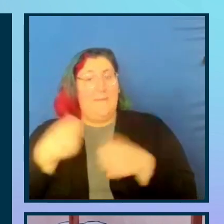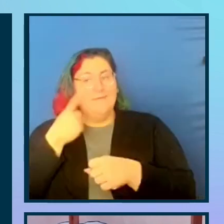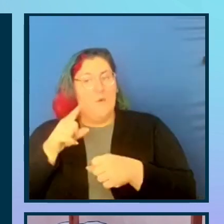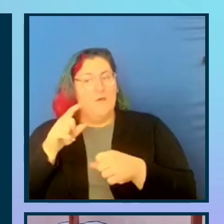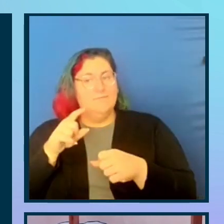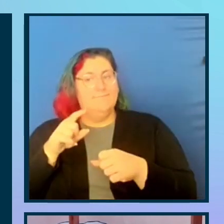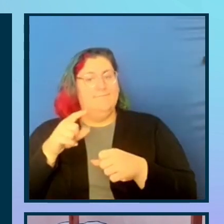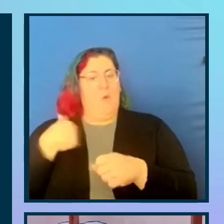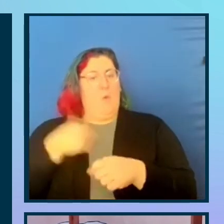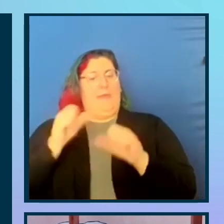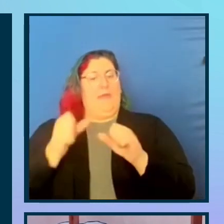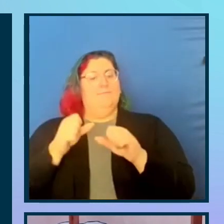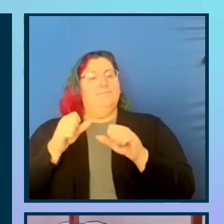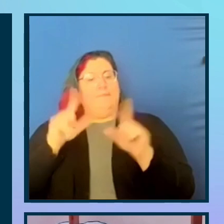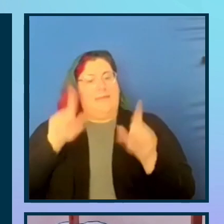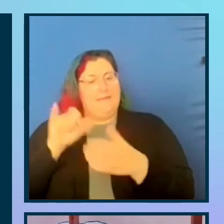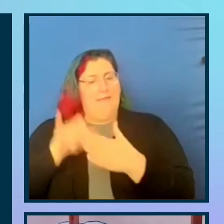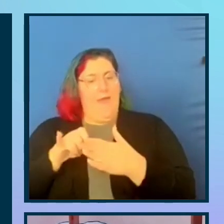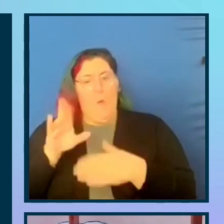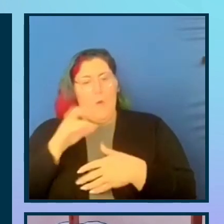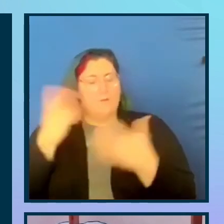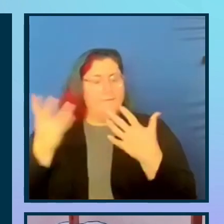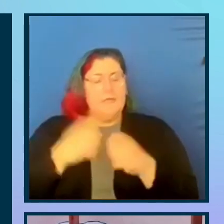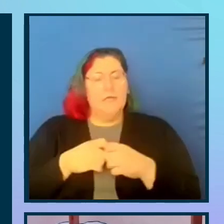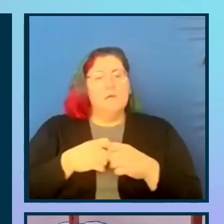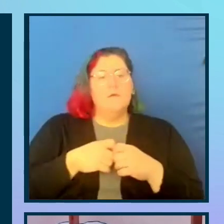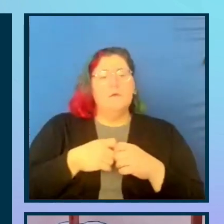So we're still not shifting as far left as we could be.